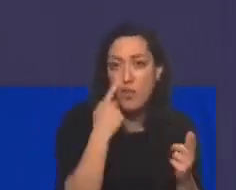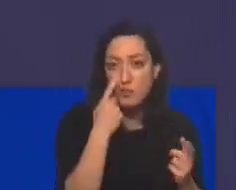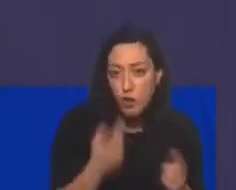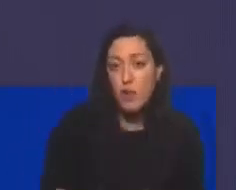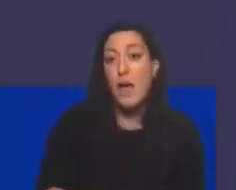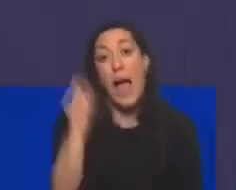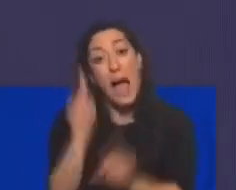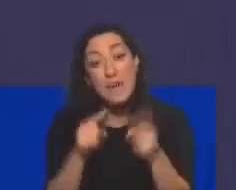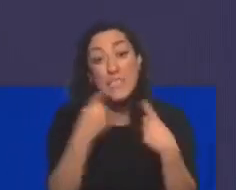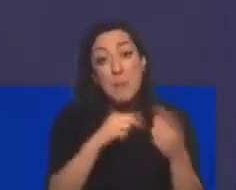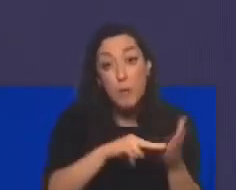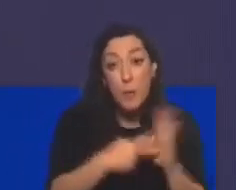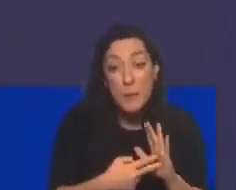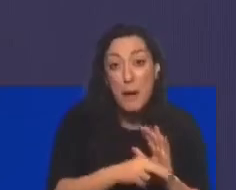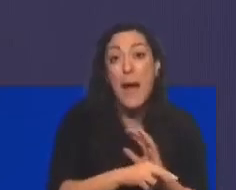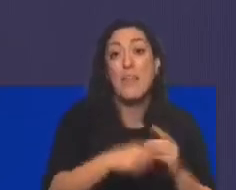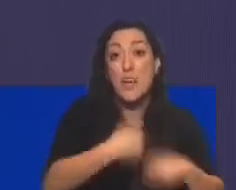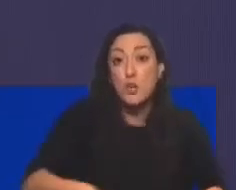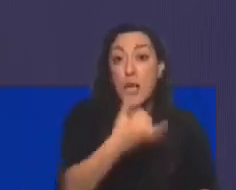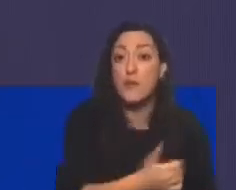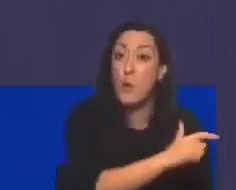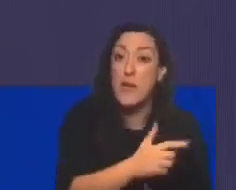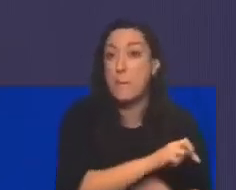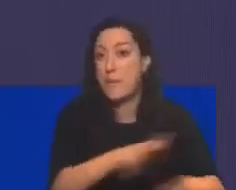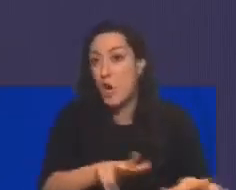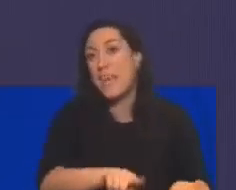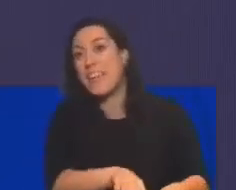stocks is much better than one imagines. Because in fact, it